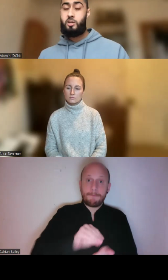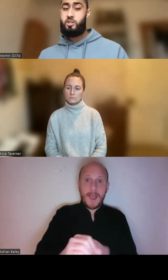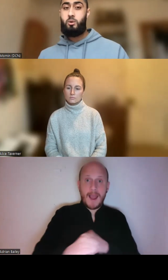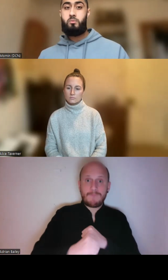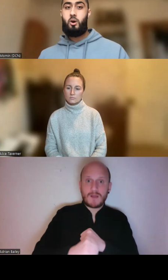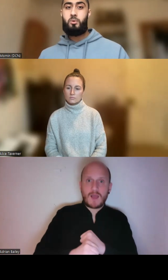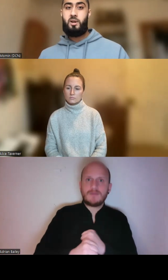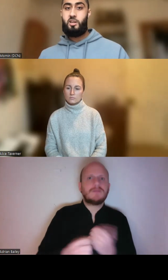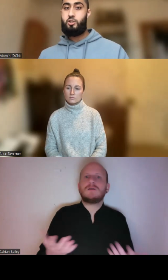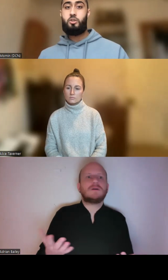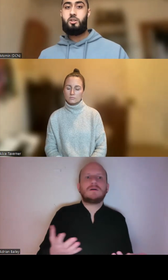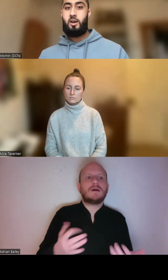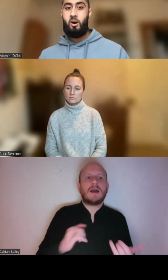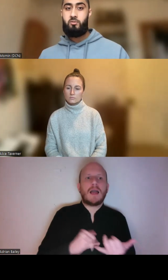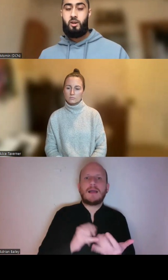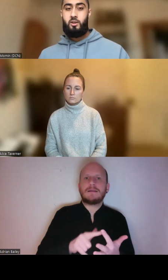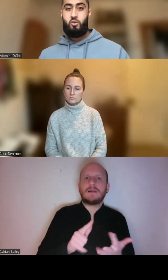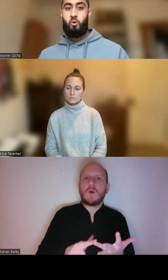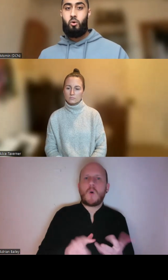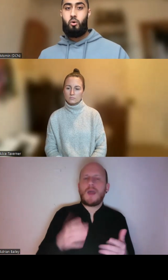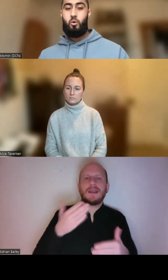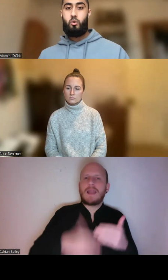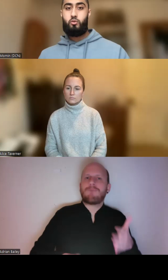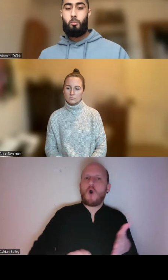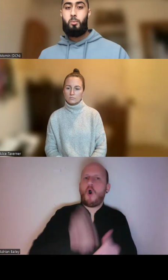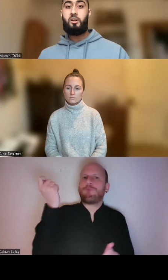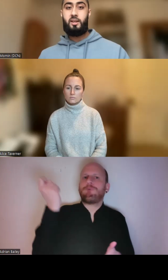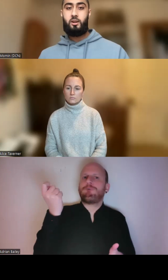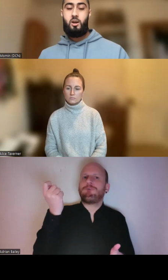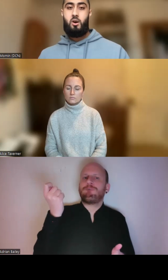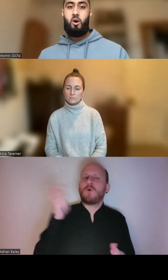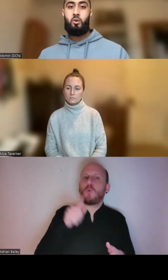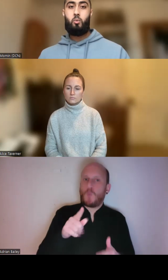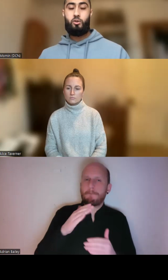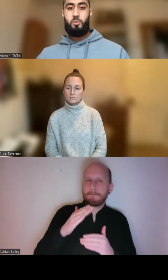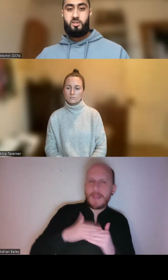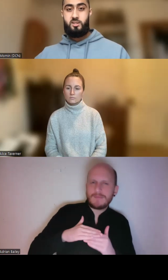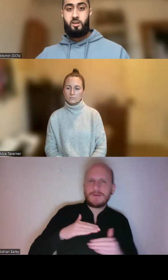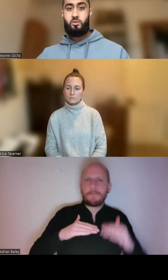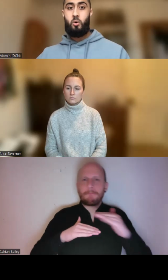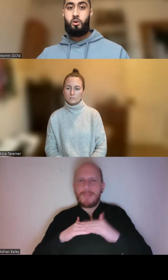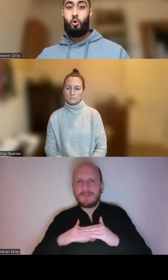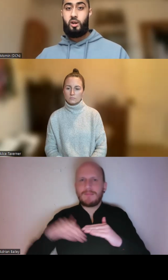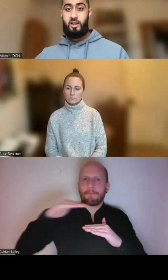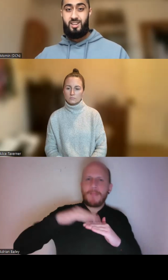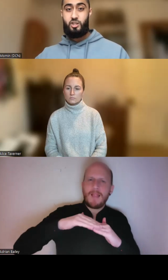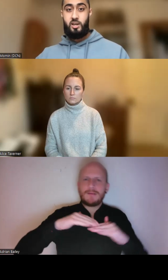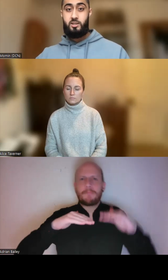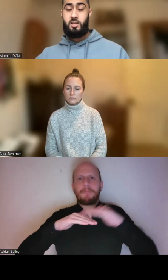Search engine optimization doesn't turn off. You're building on what your business is or what your organization is.